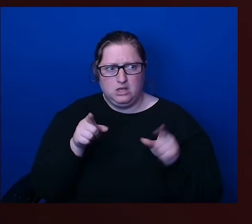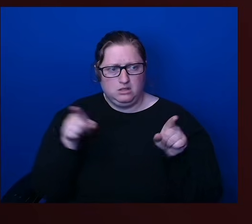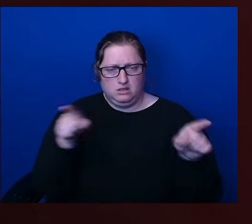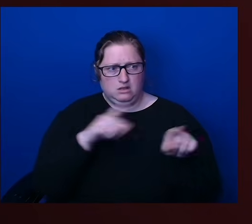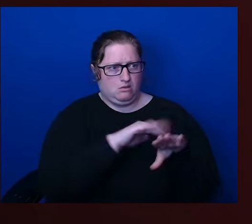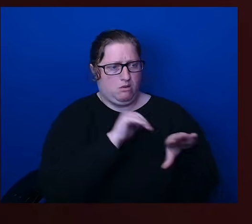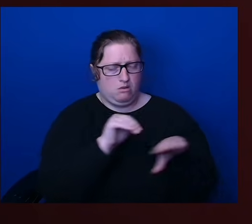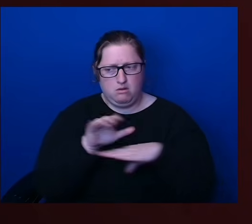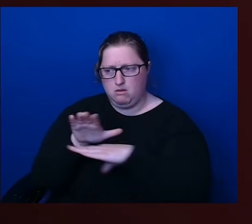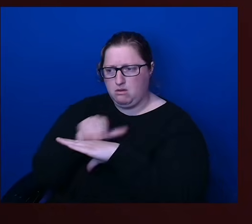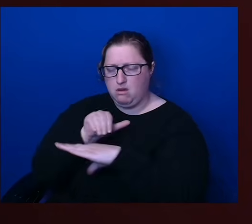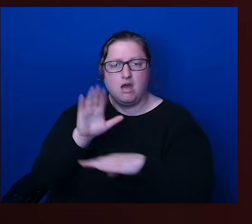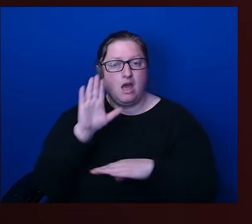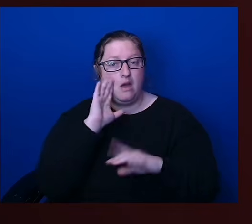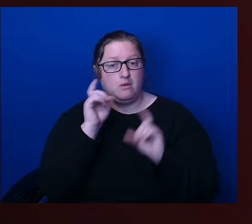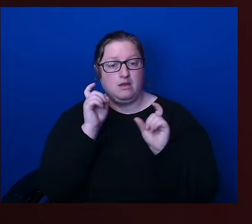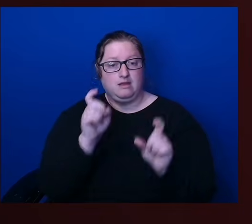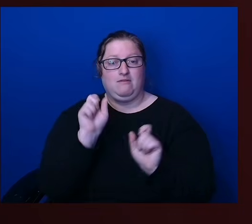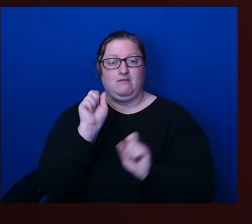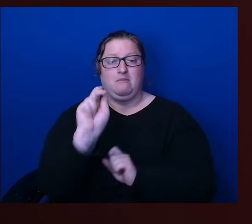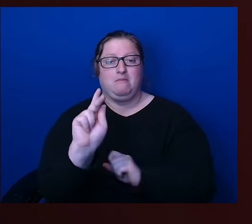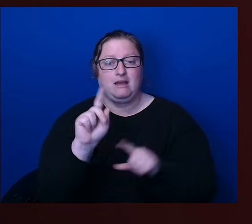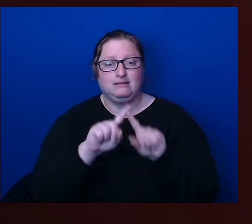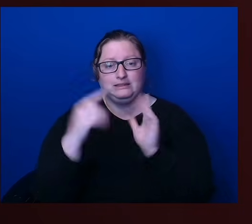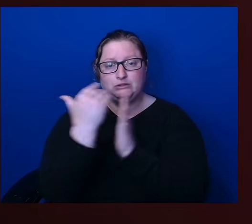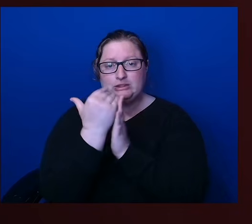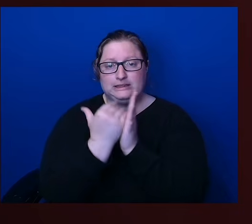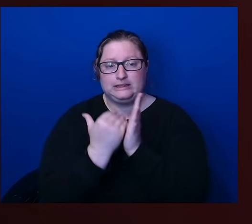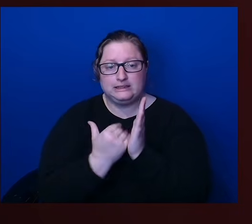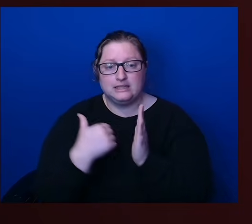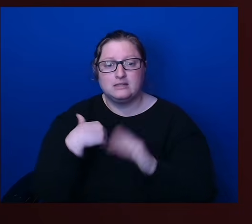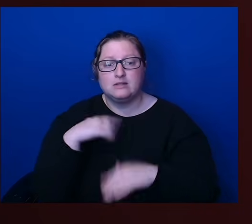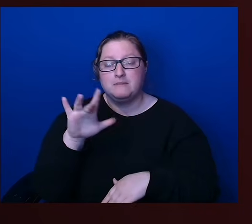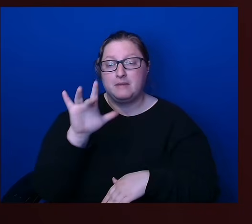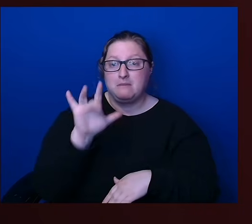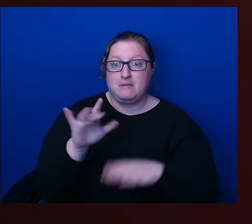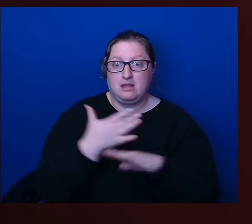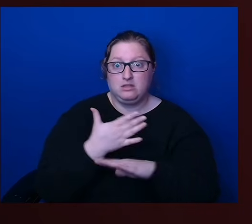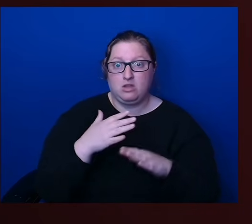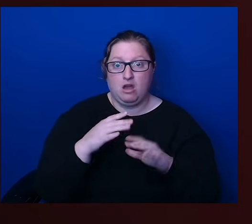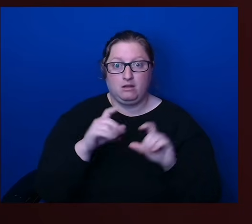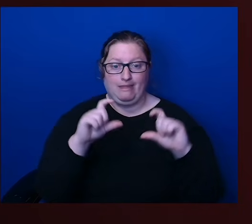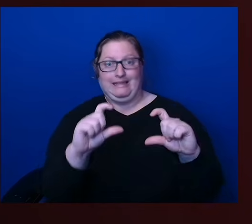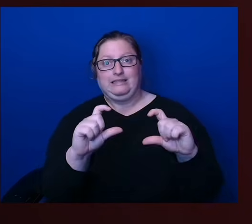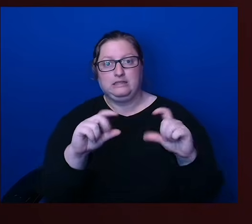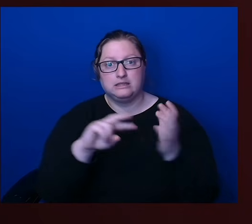those mini devices using this tool, so whenever I say, "Whenever I play the song Blah, " okay, now I know what a song is,